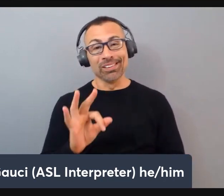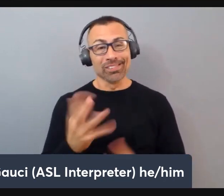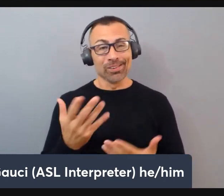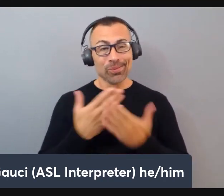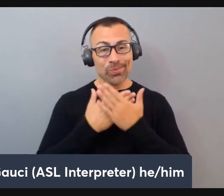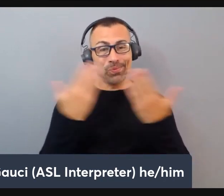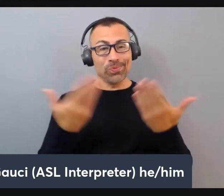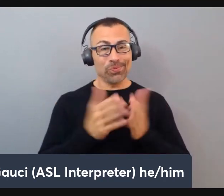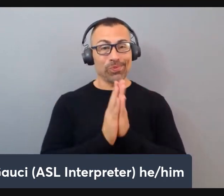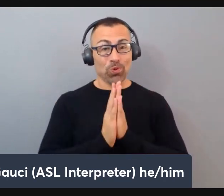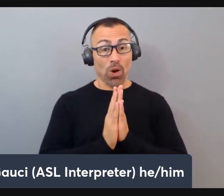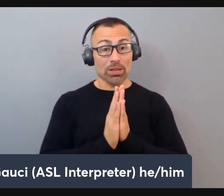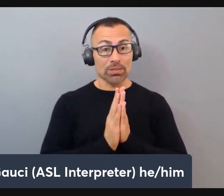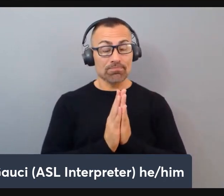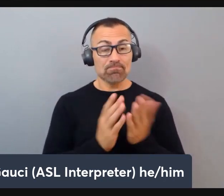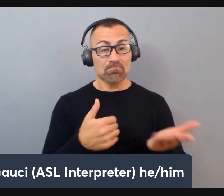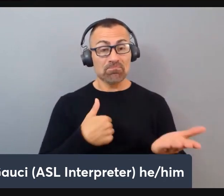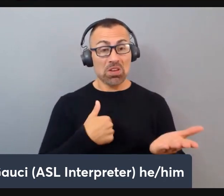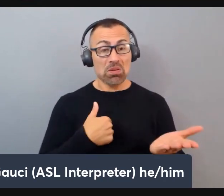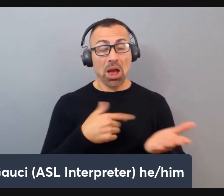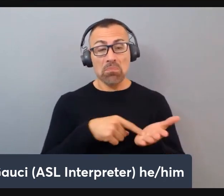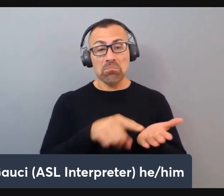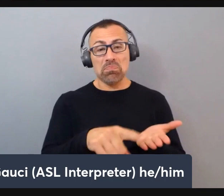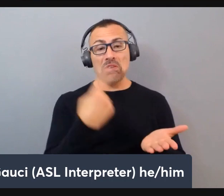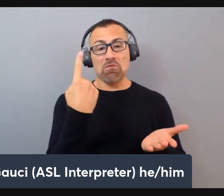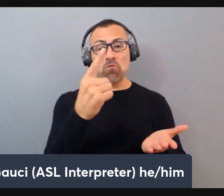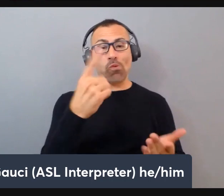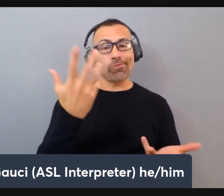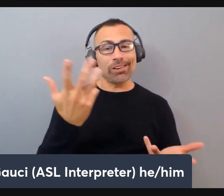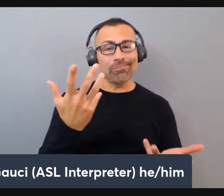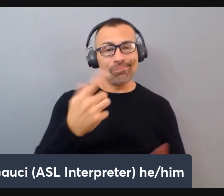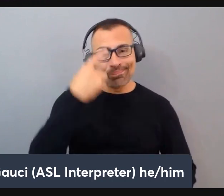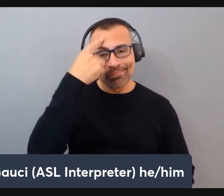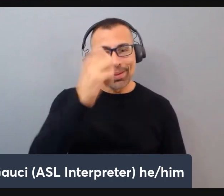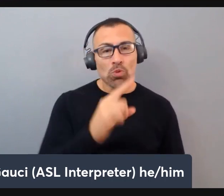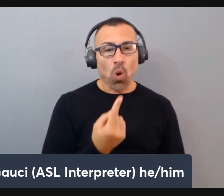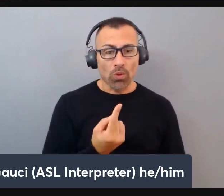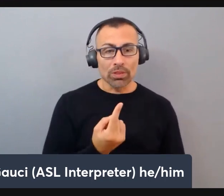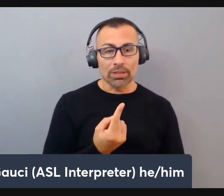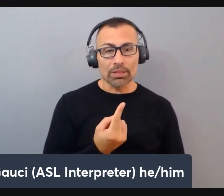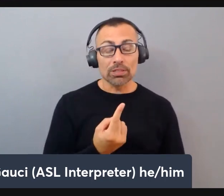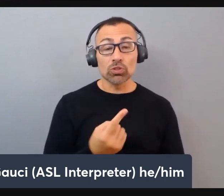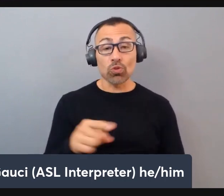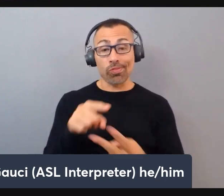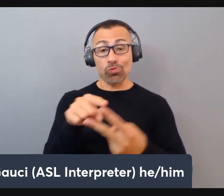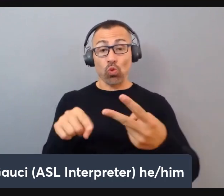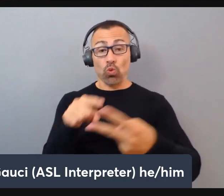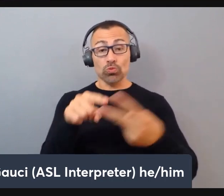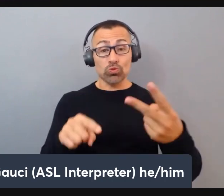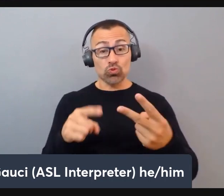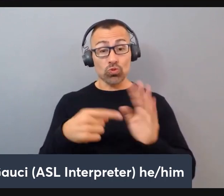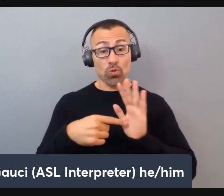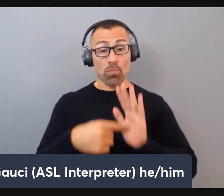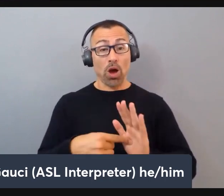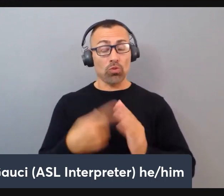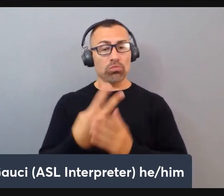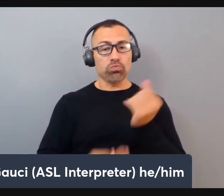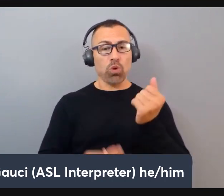I'm only gonna pay for the memory. And so, those two serverless models, I think provide good alternatives for saying,